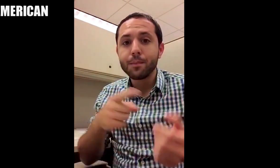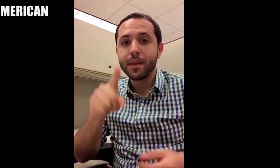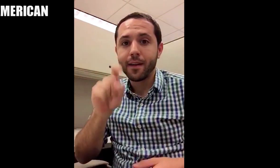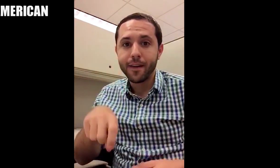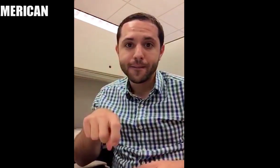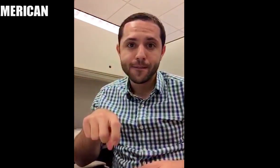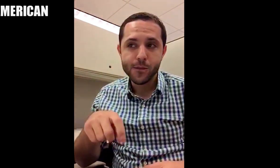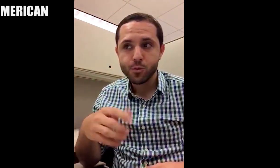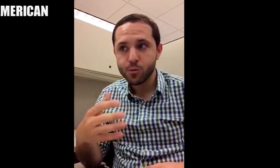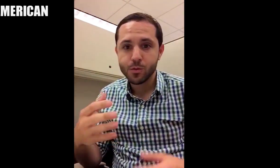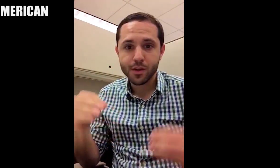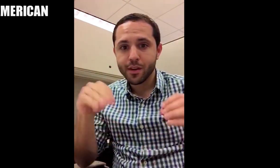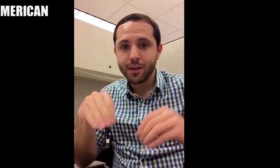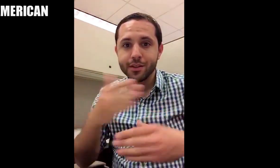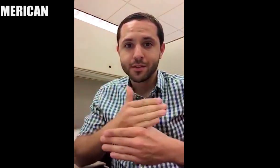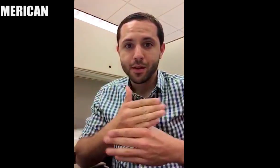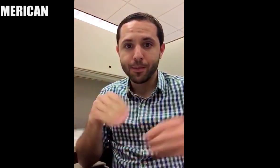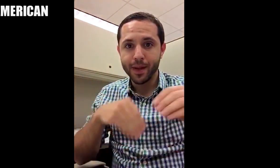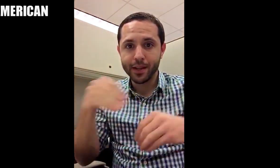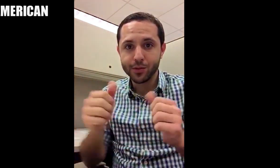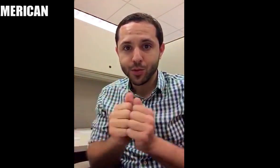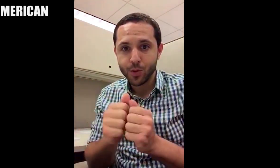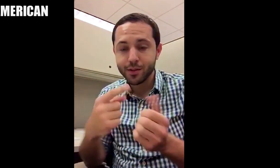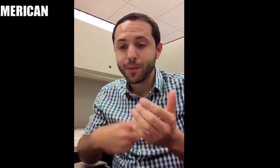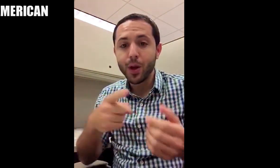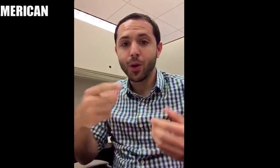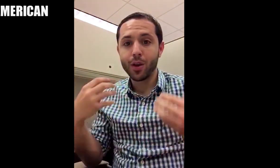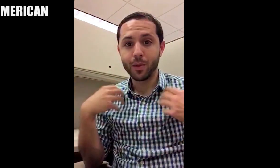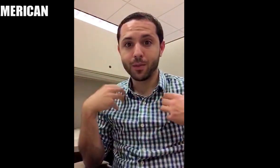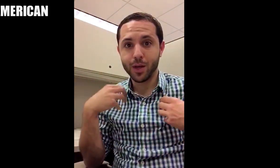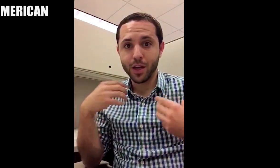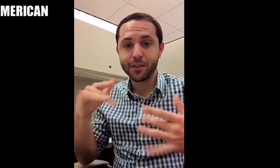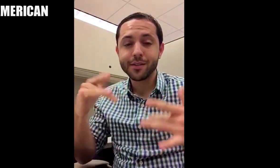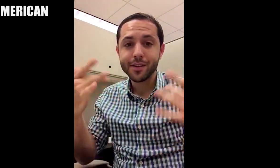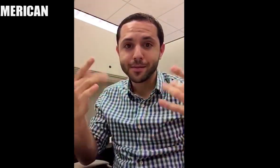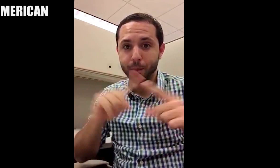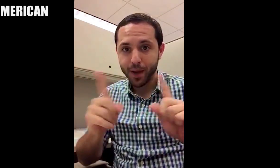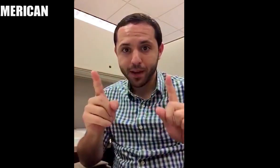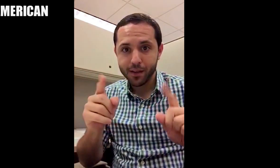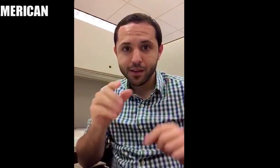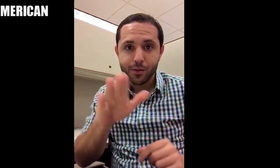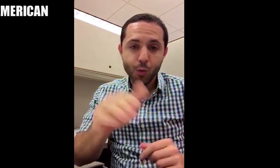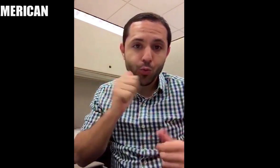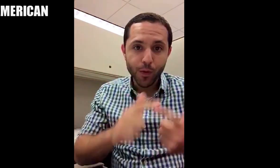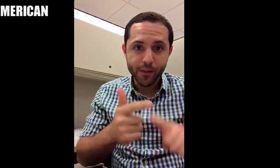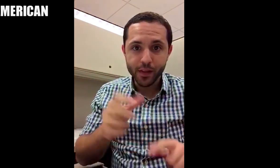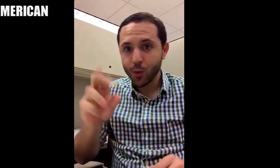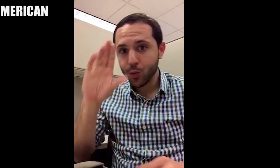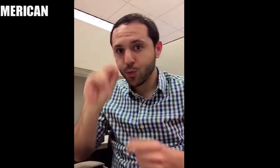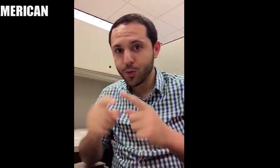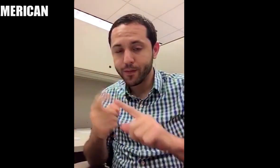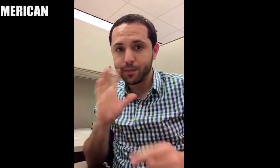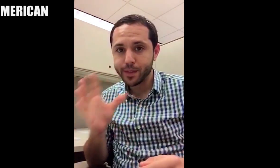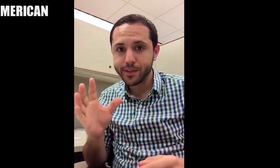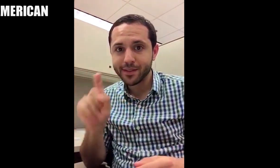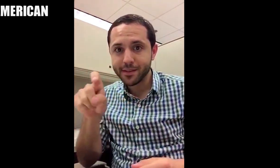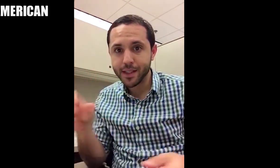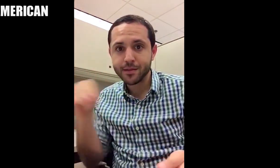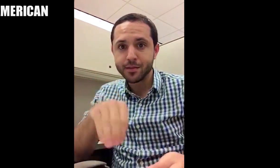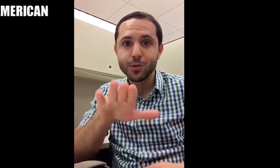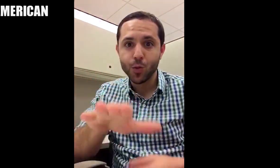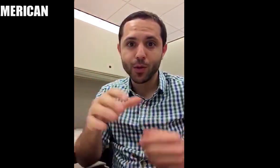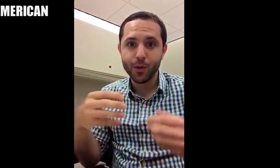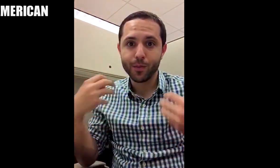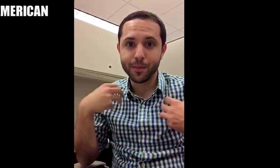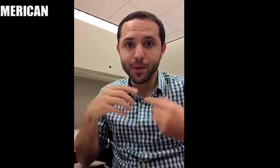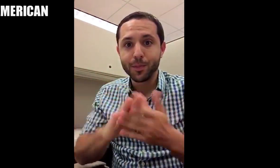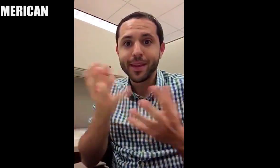You'll share the packing, your backpack might be light but your girlfriend or boyfriend will need to put things in your backpack and that will make it heavier.